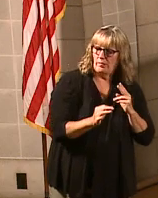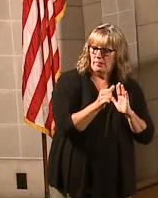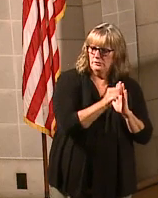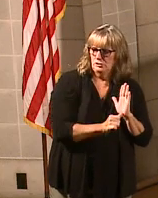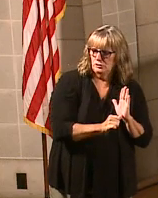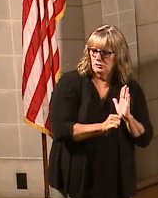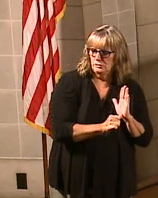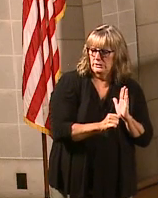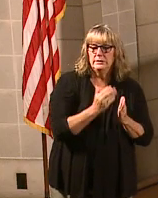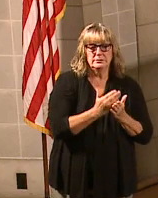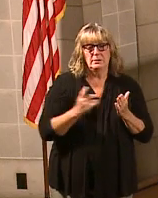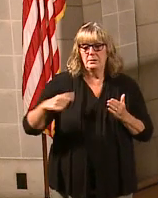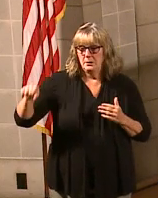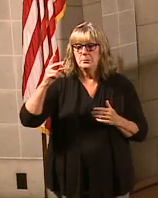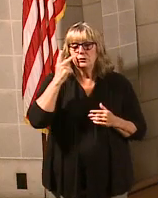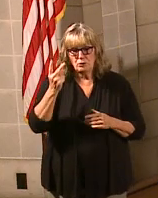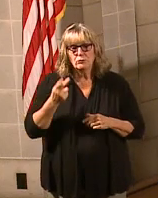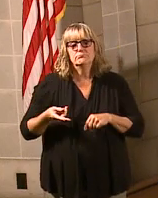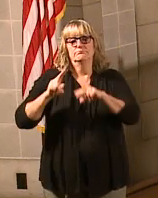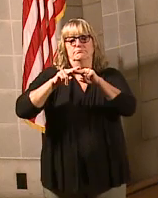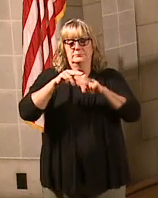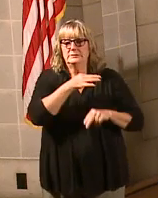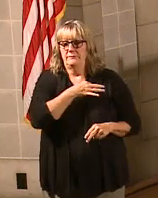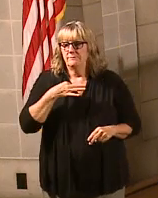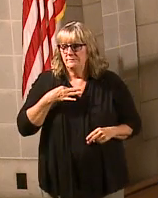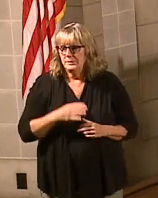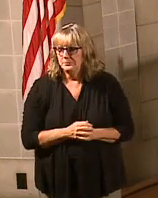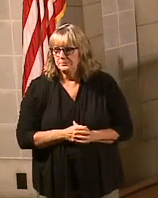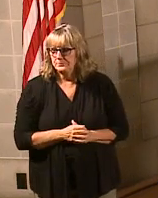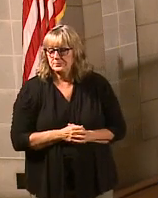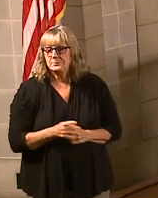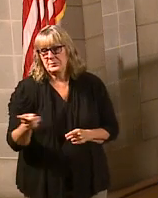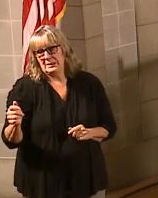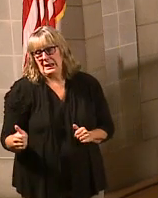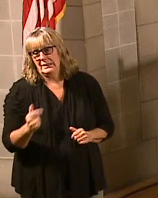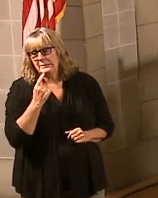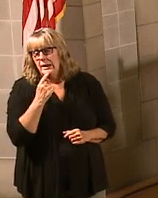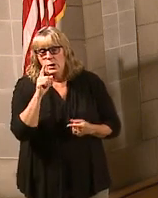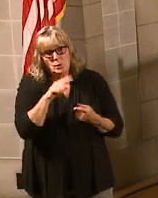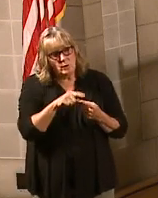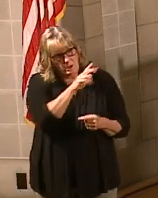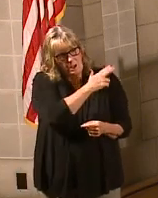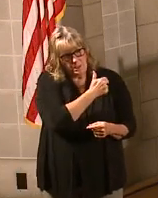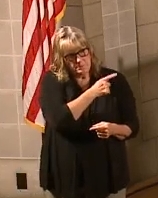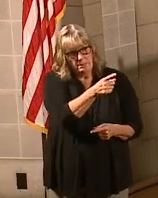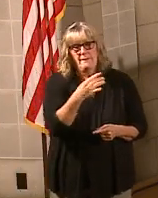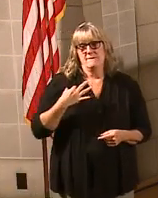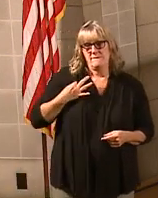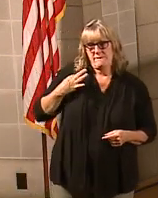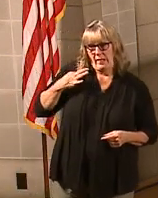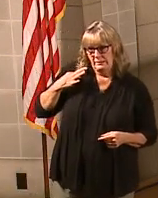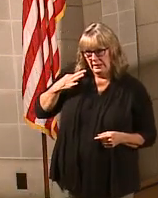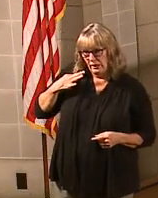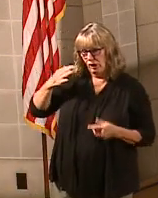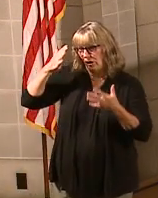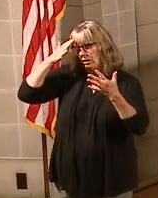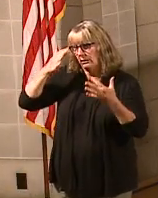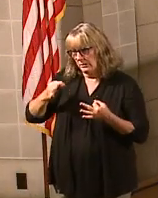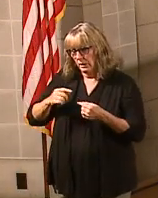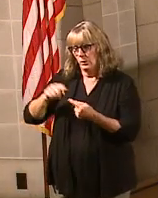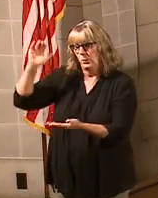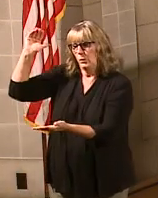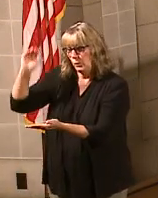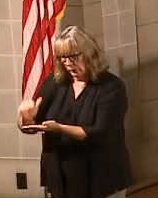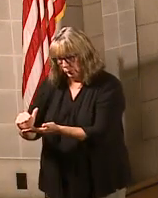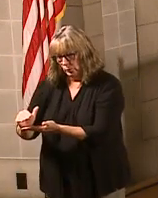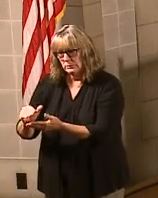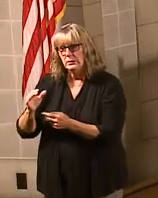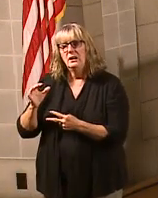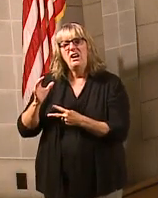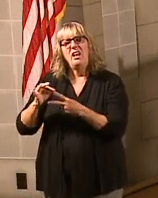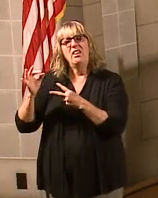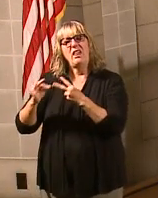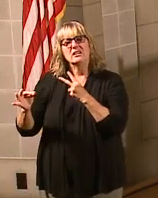CMO ACE THIS PAST WEEK?